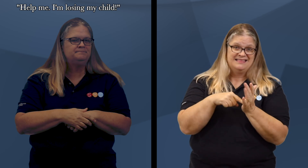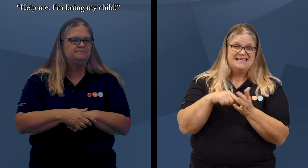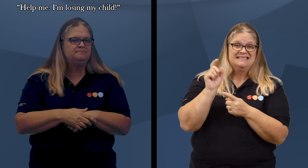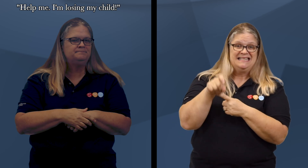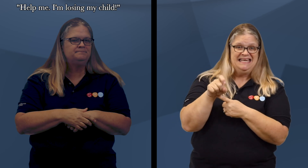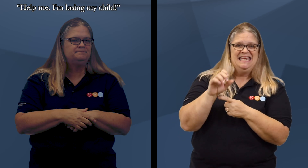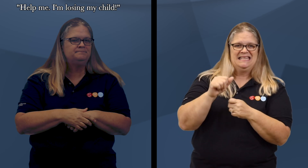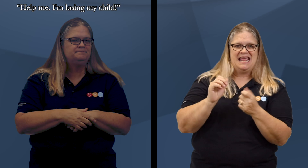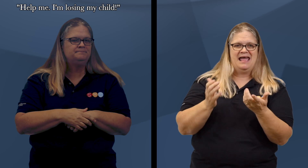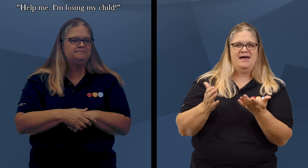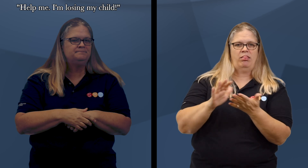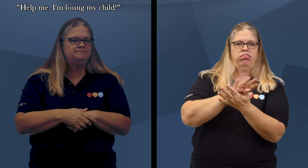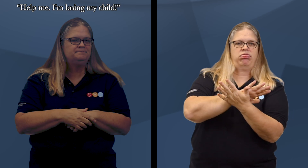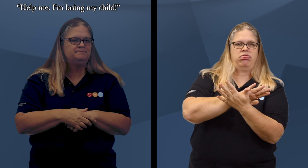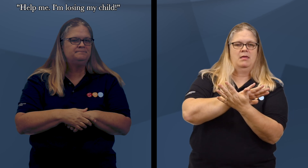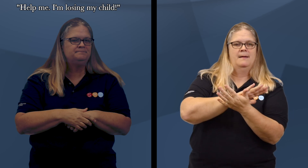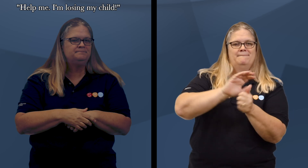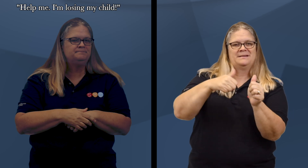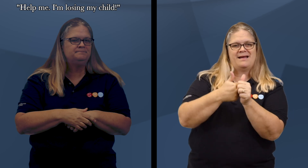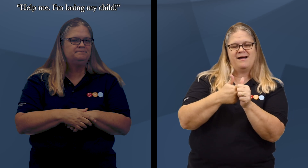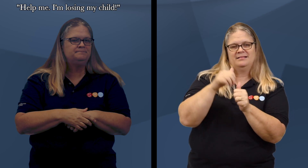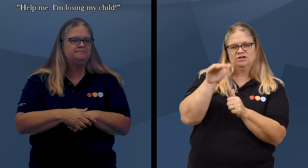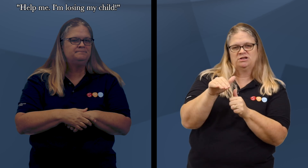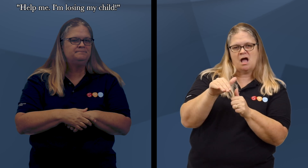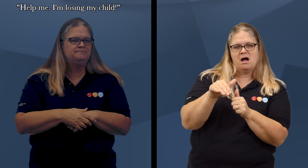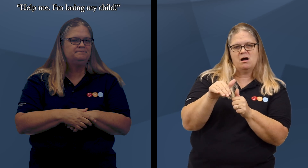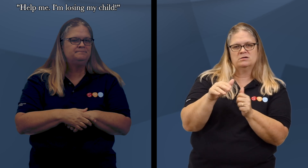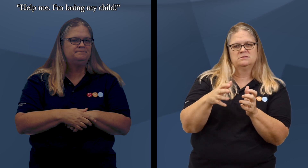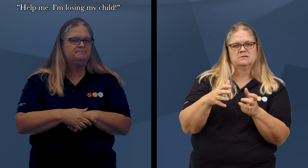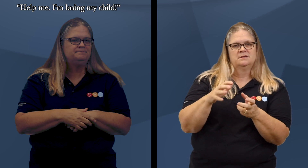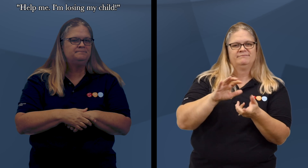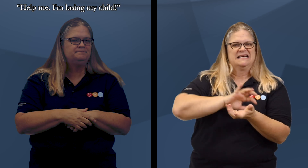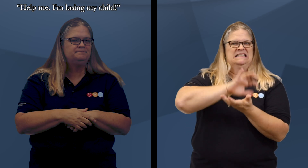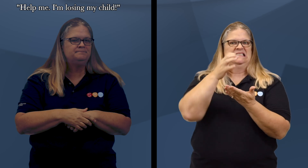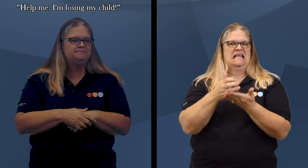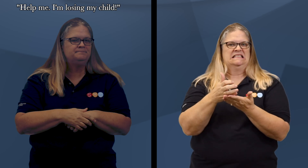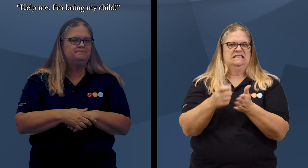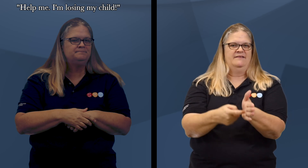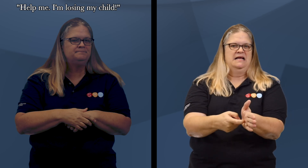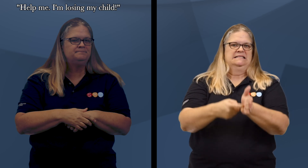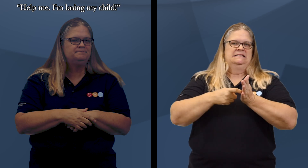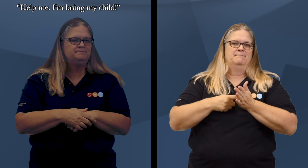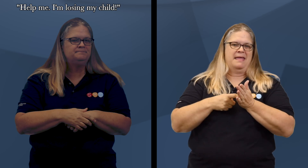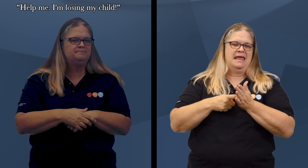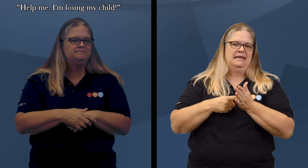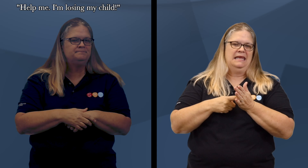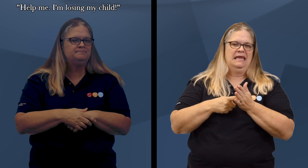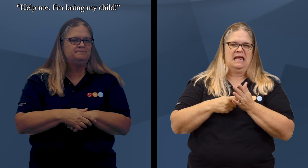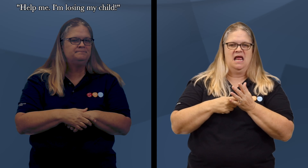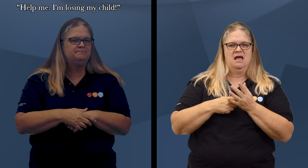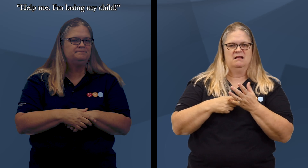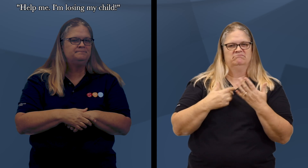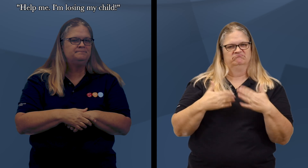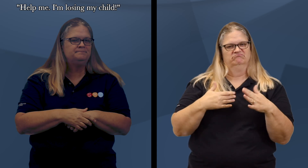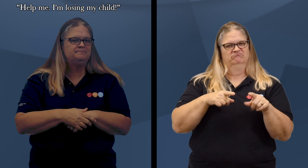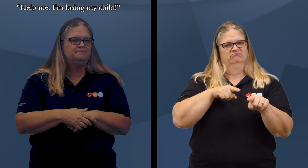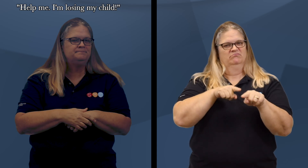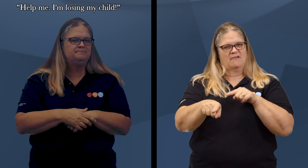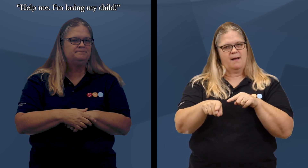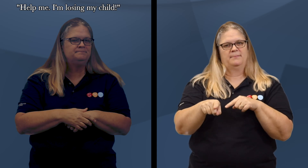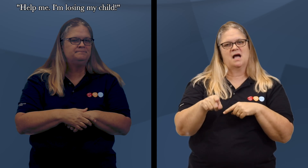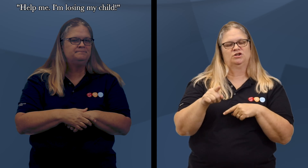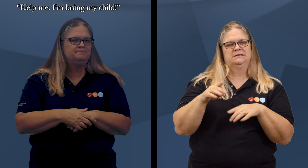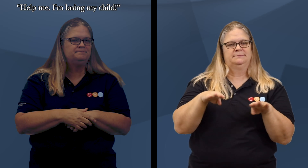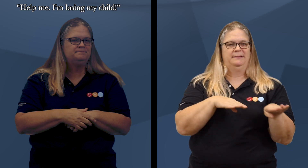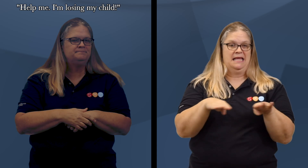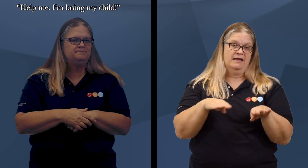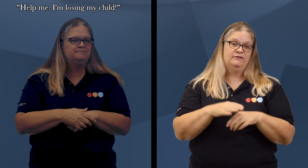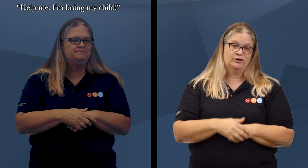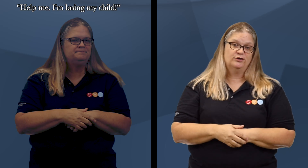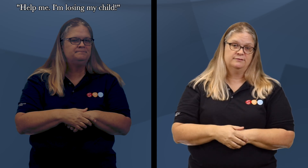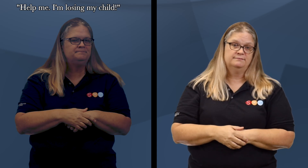This need to be hidden behind that child's excessive, demanding, and obnoxious behavior.